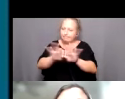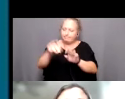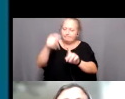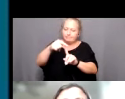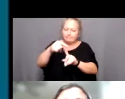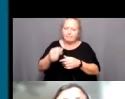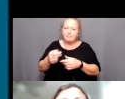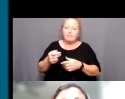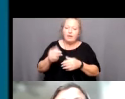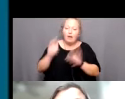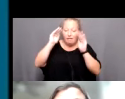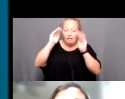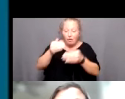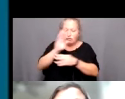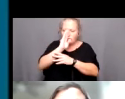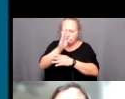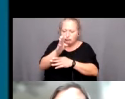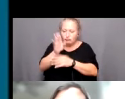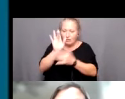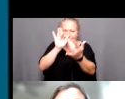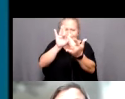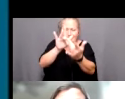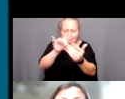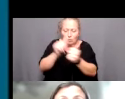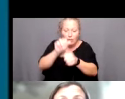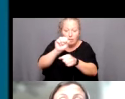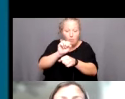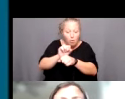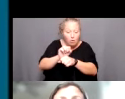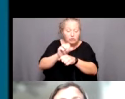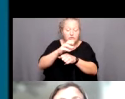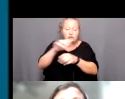also focus on direct links with employers so trainees and participants